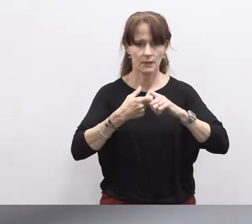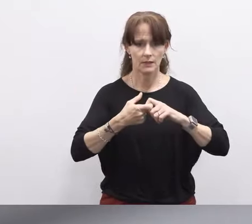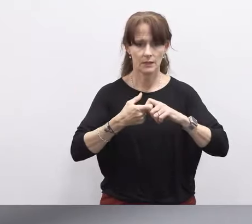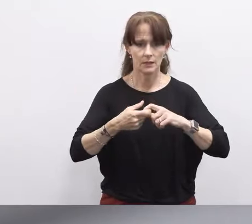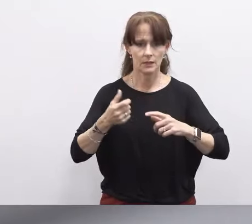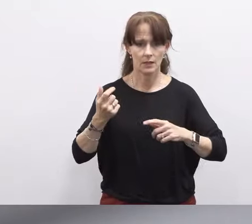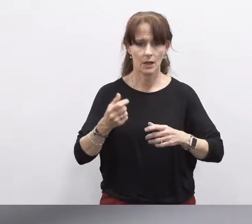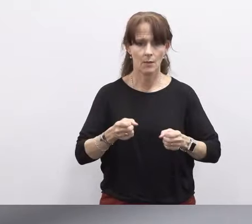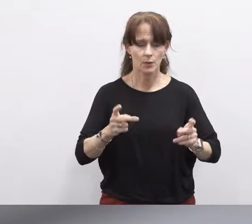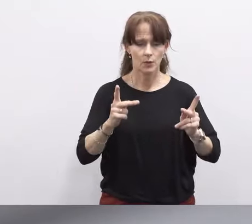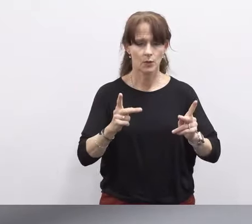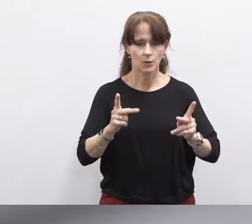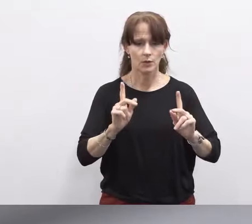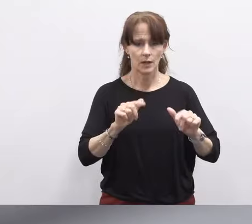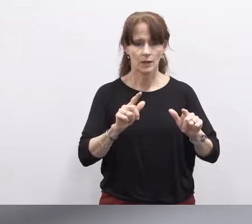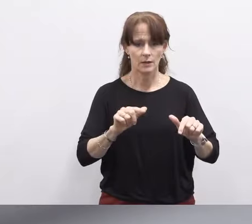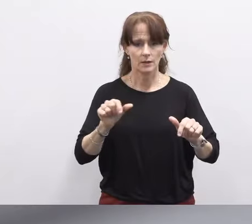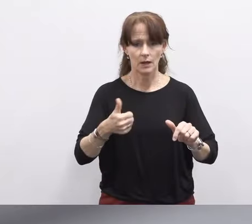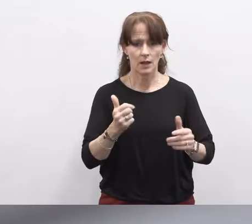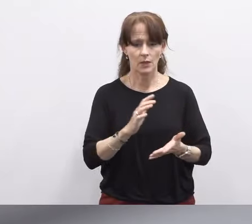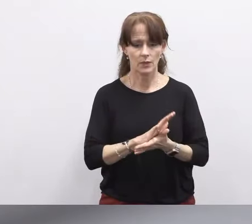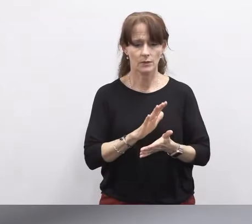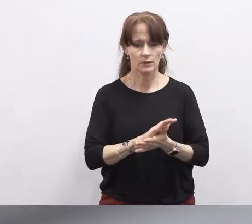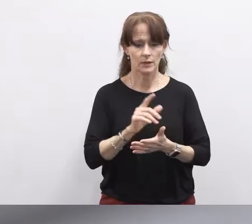with an opportunity to attend another school in LBUSD